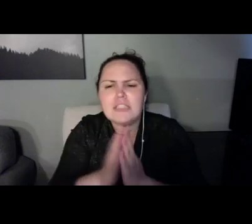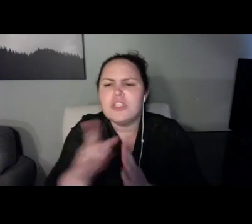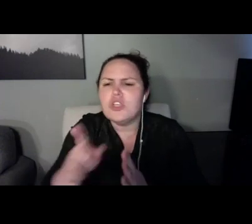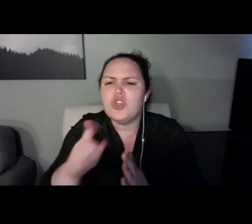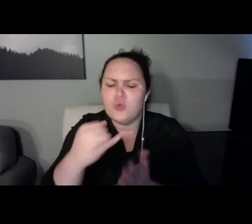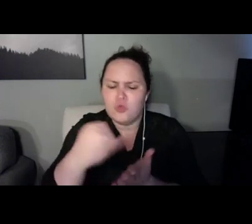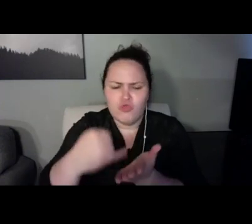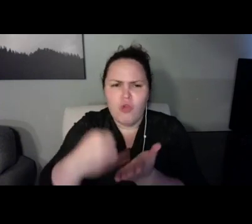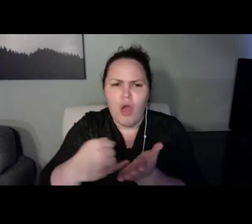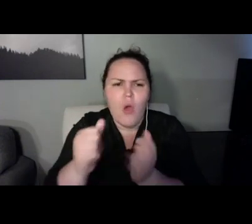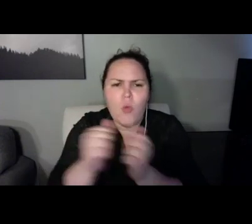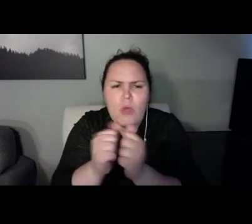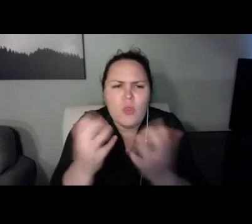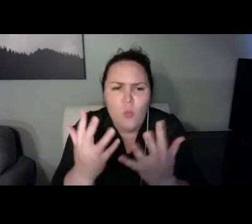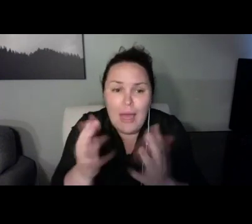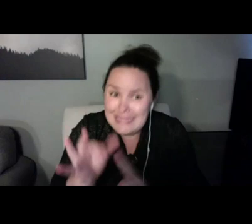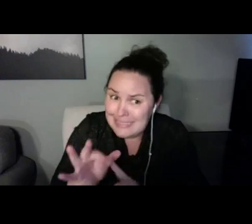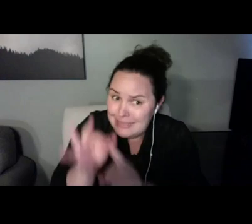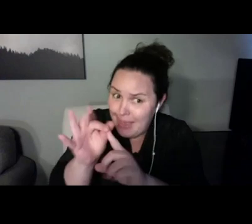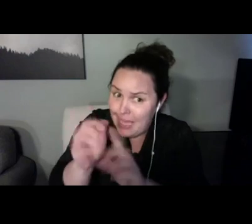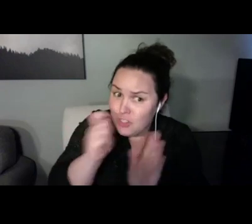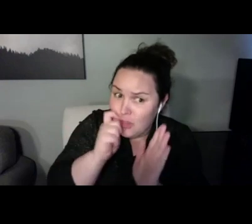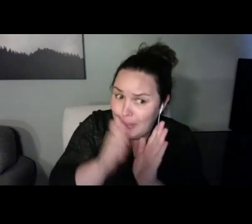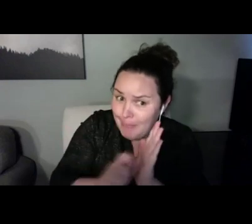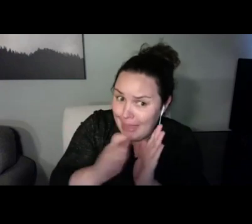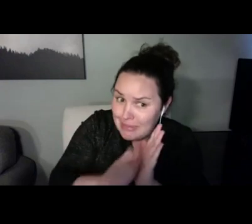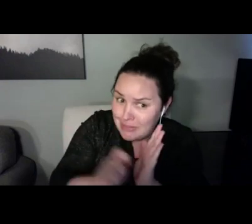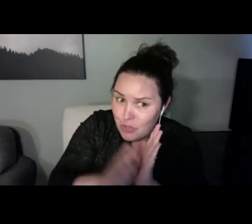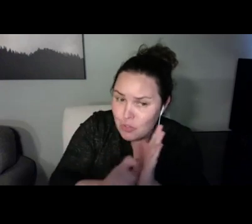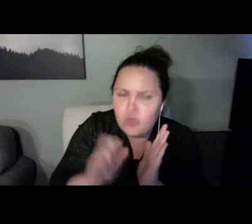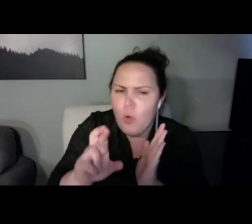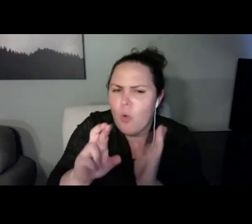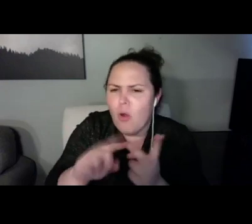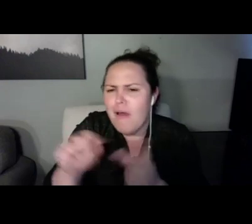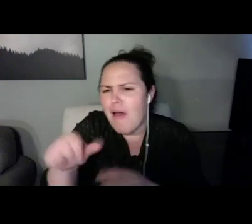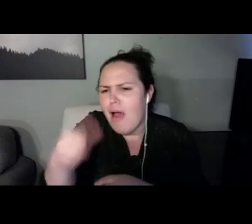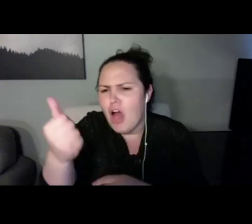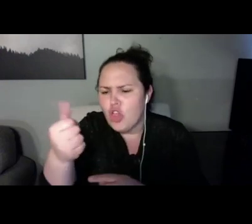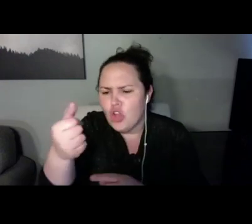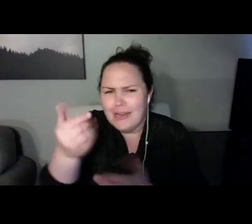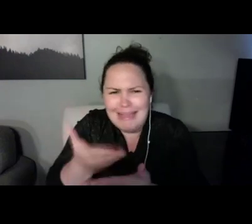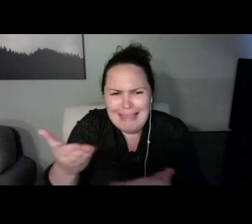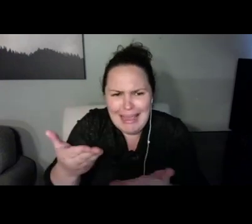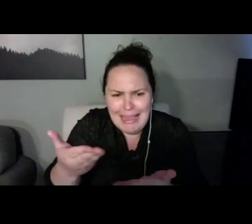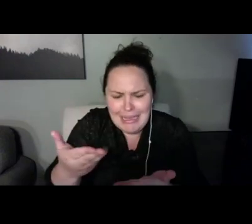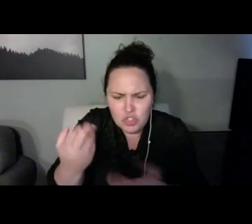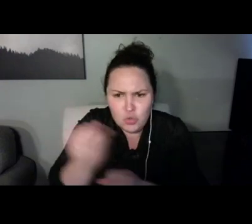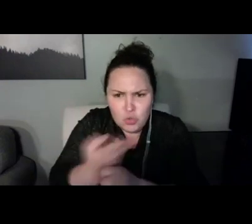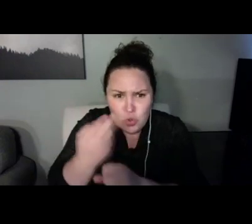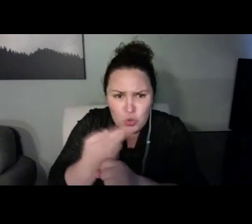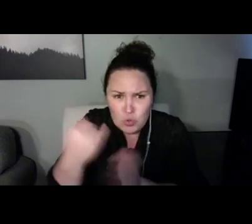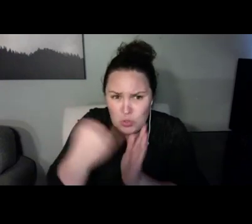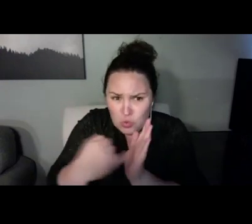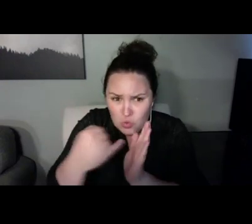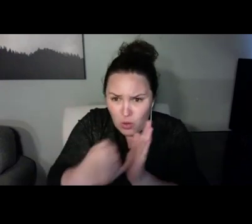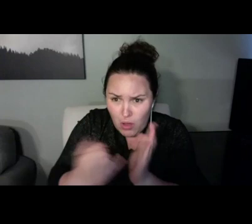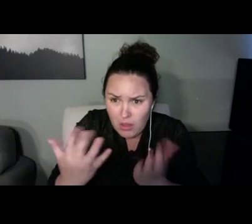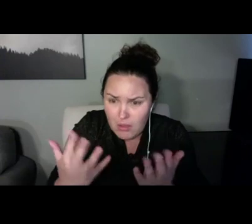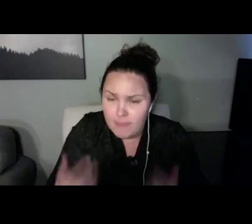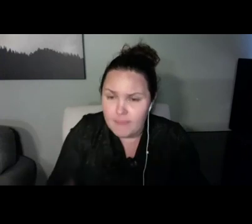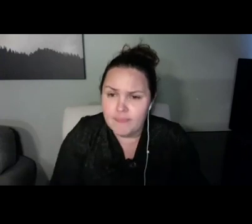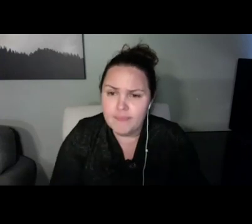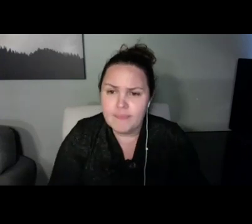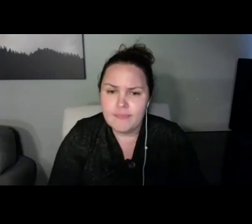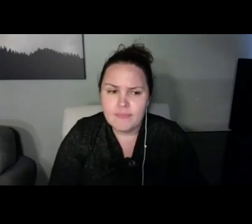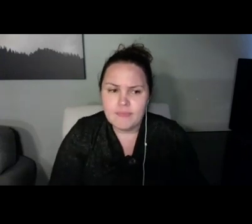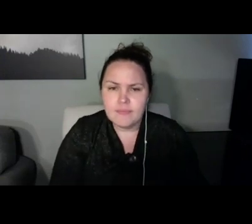Do you have special pencils or other things that you use?